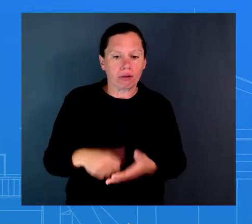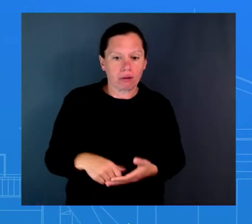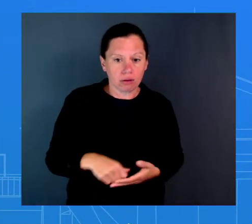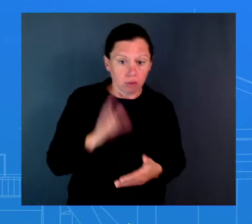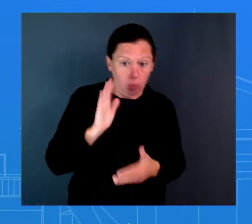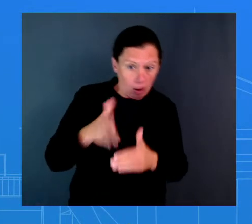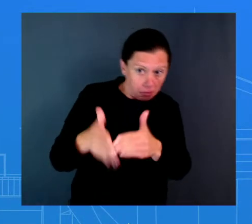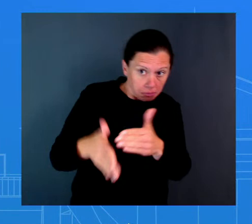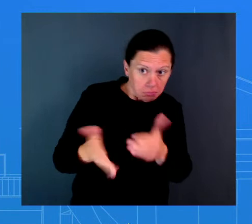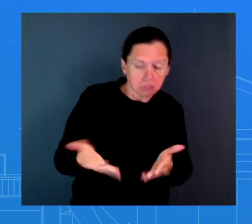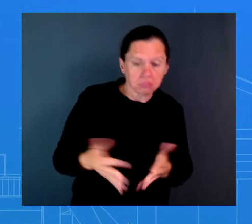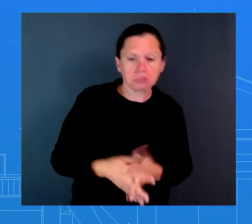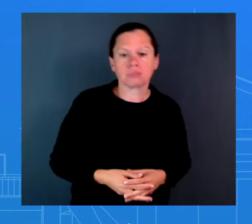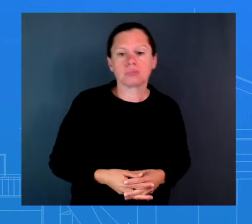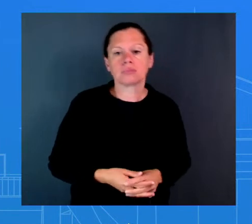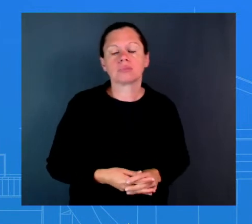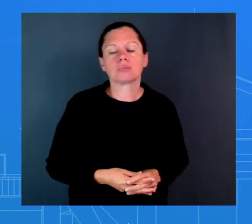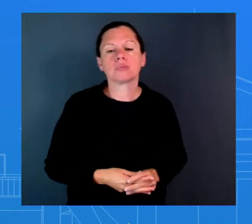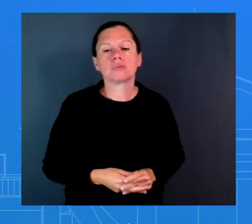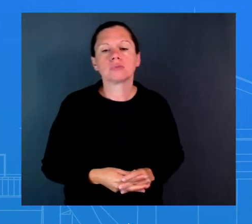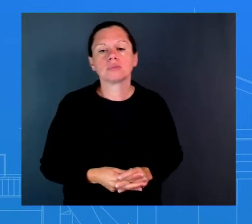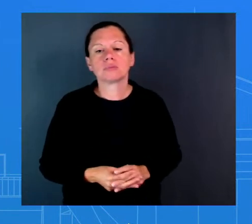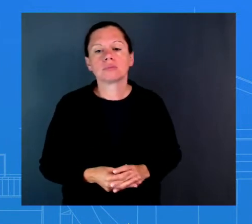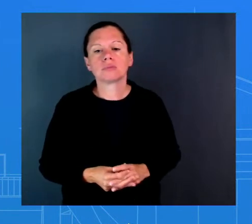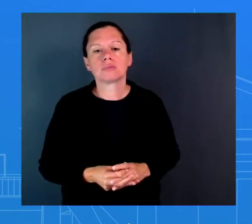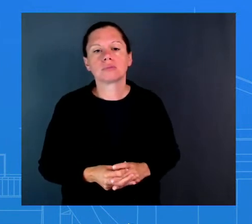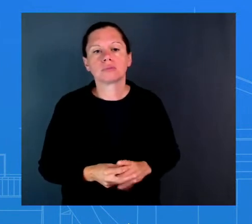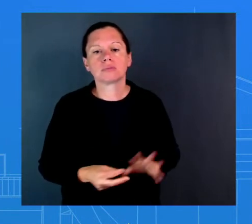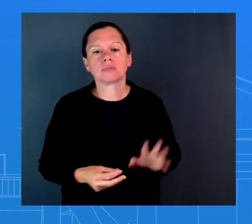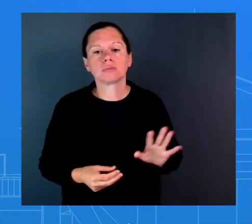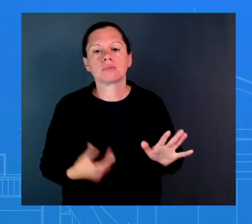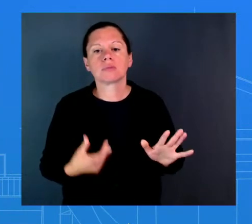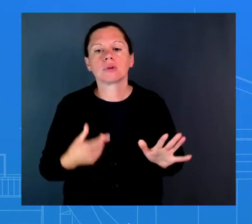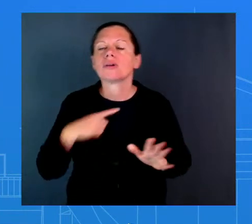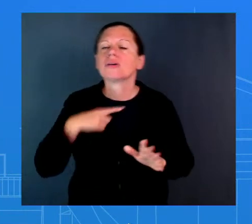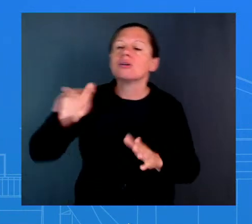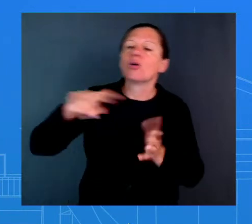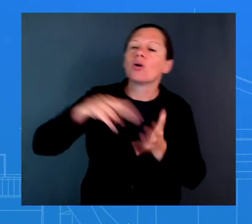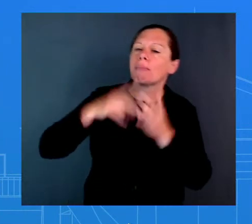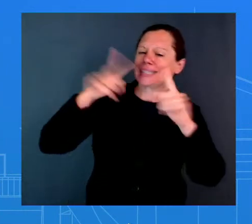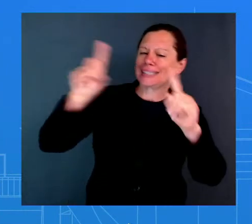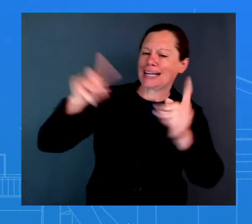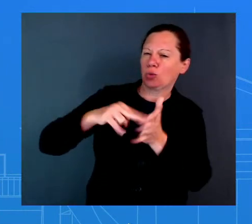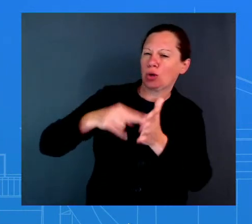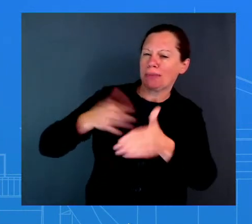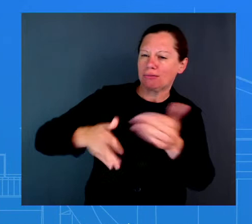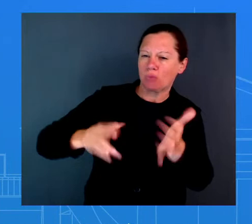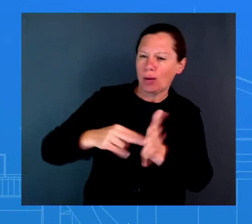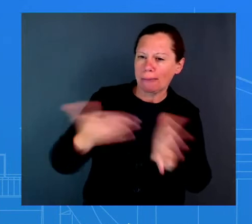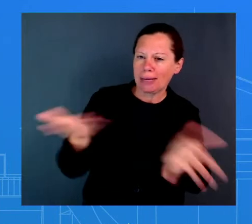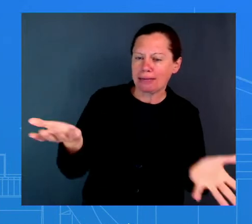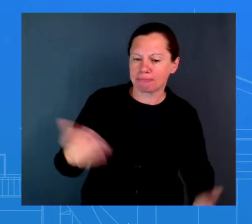kind of stepping back for a moment. Number one: Kyiv stands, Kharkiv stands, Kherson stands.